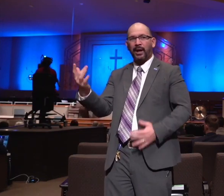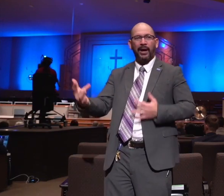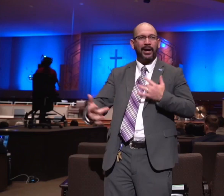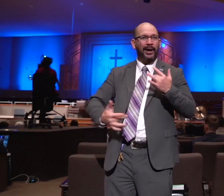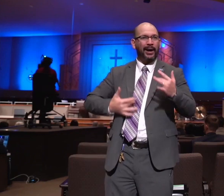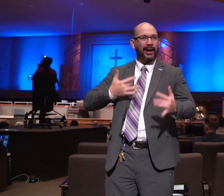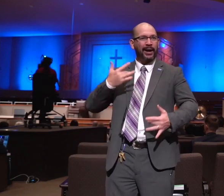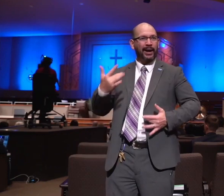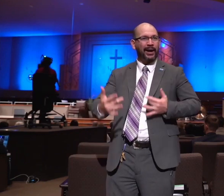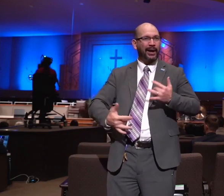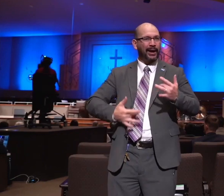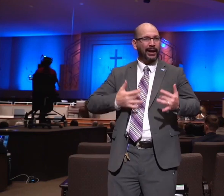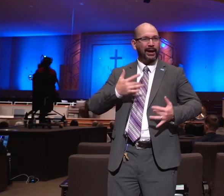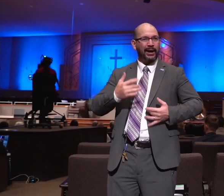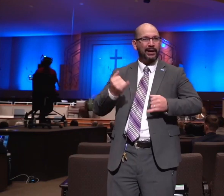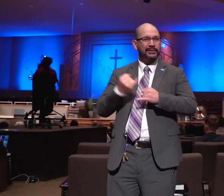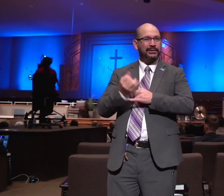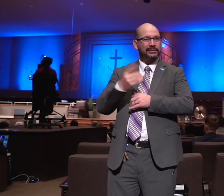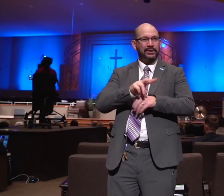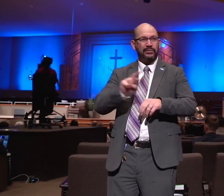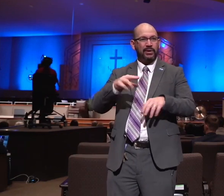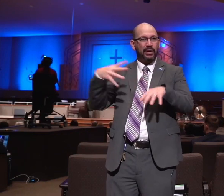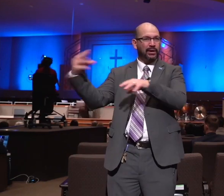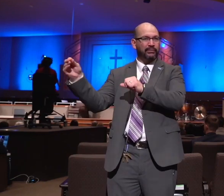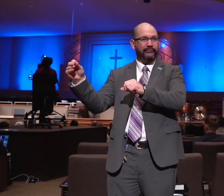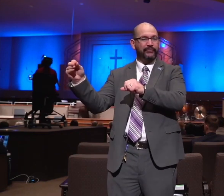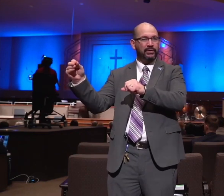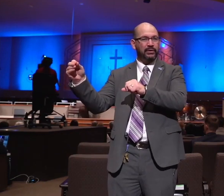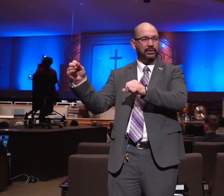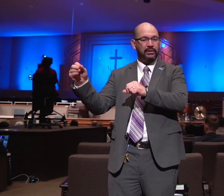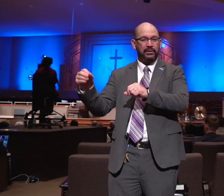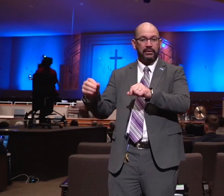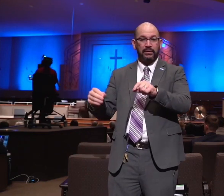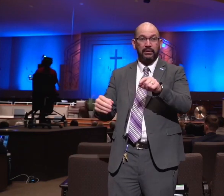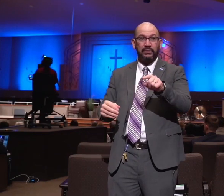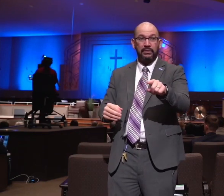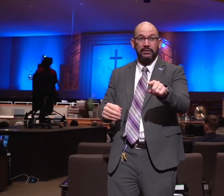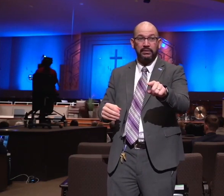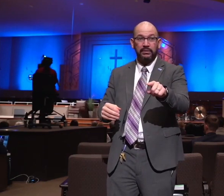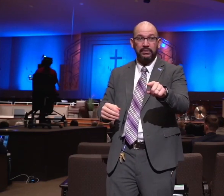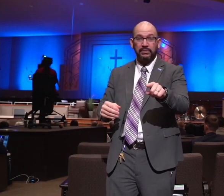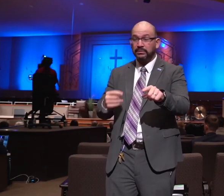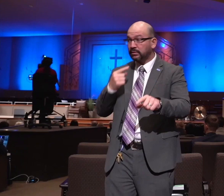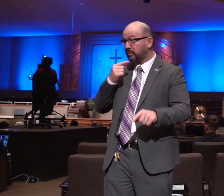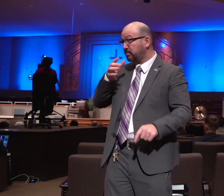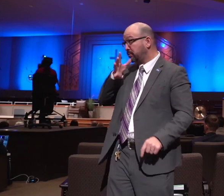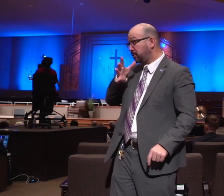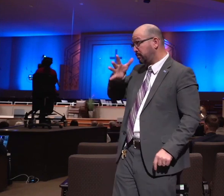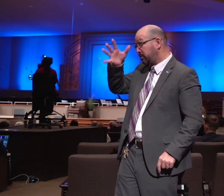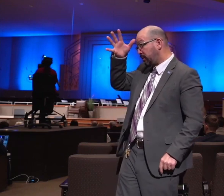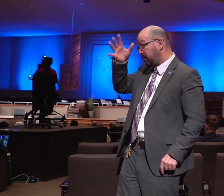last day we're getting ready to leave